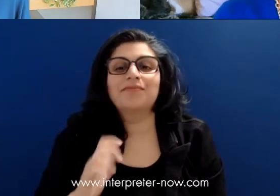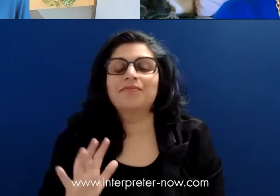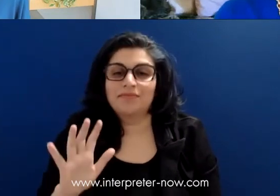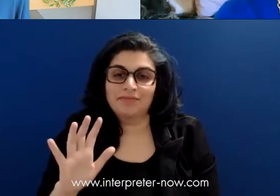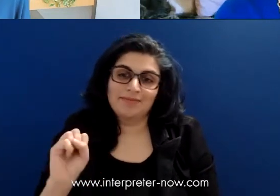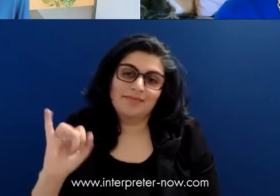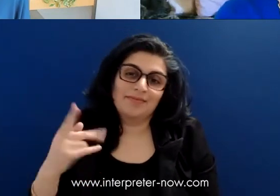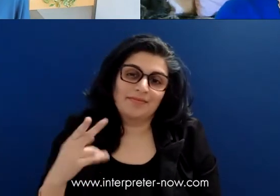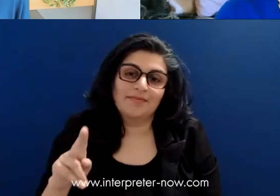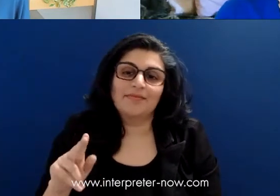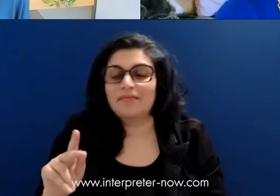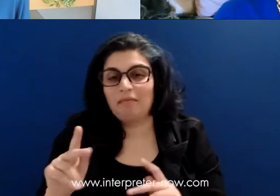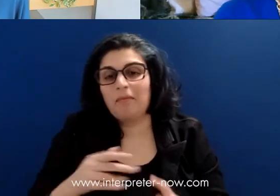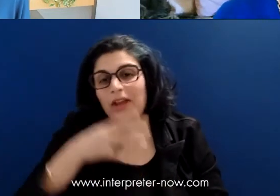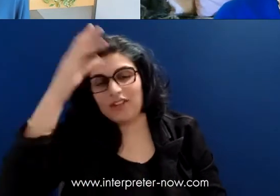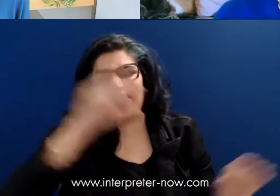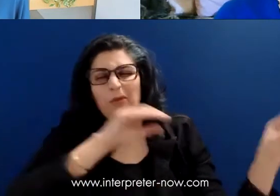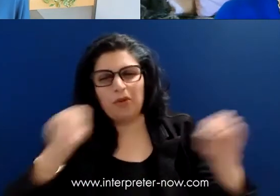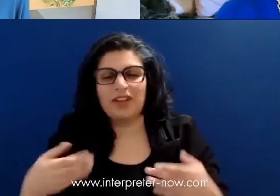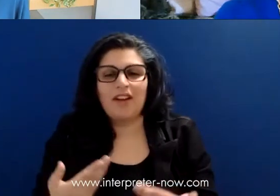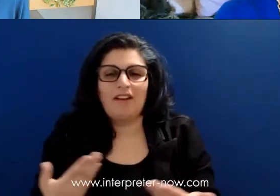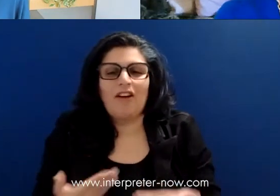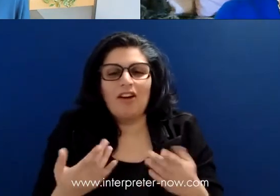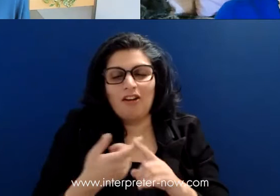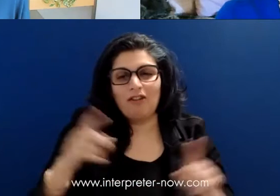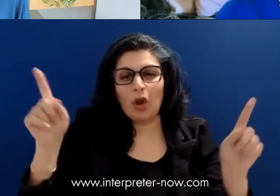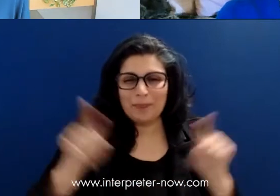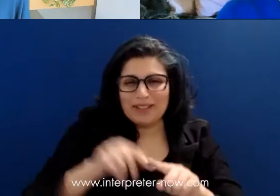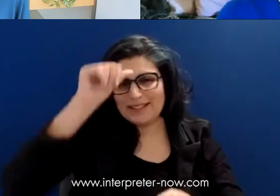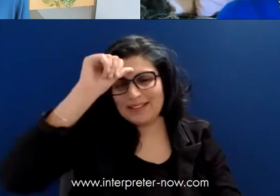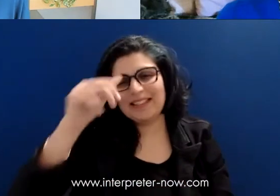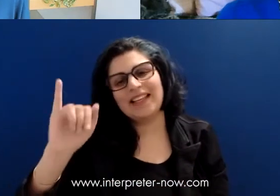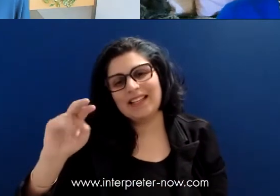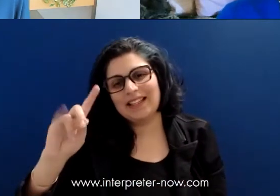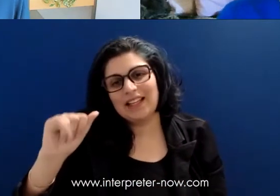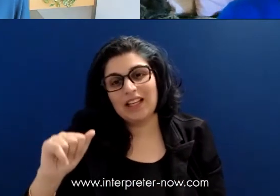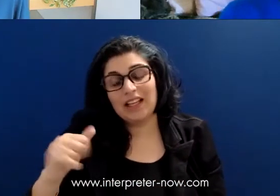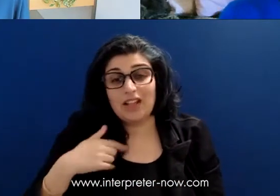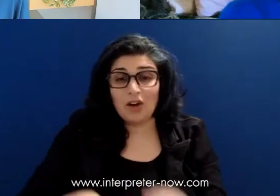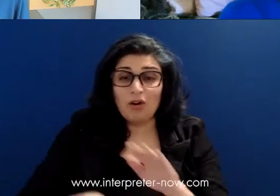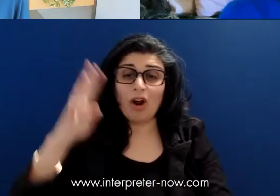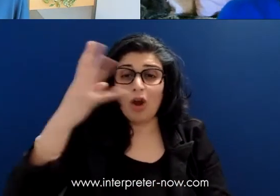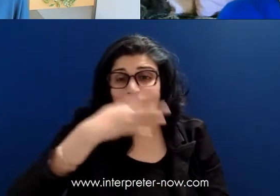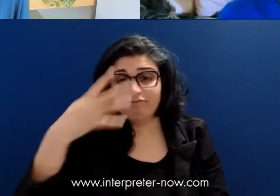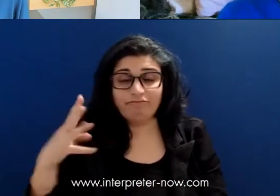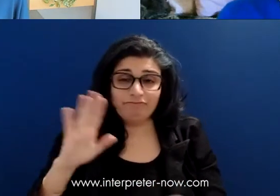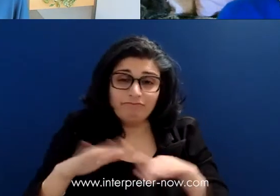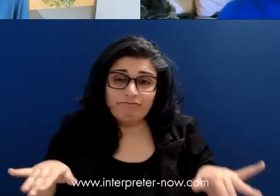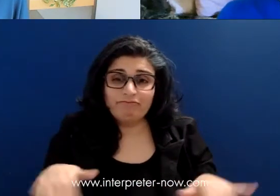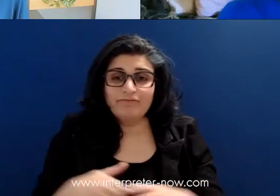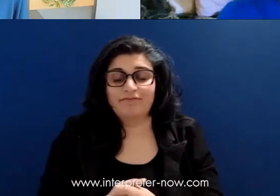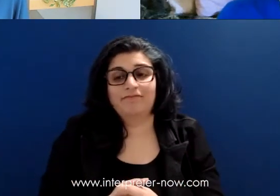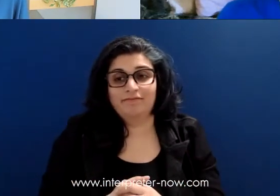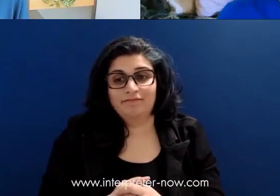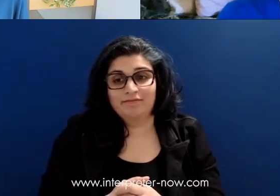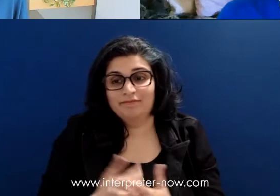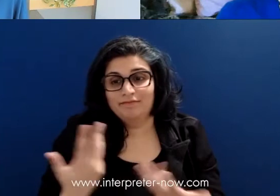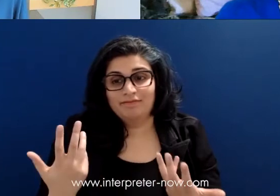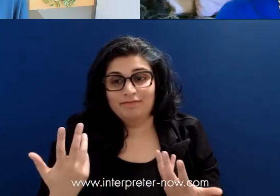I grew up as the child of immigrants in a country where they were trying to build their